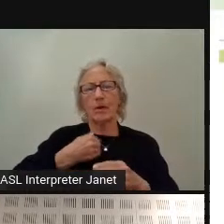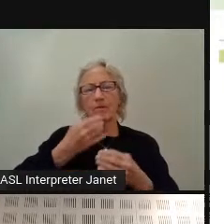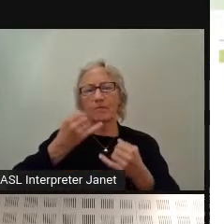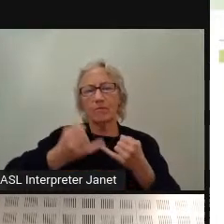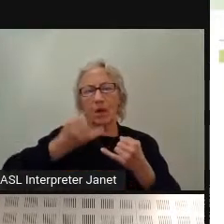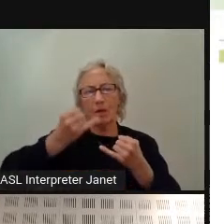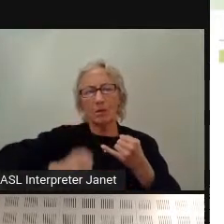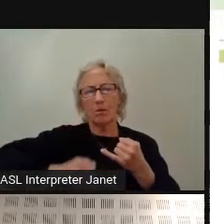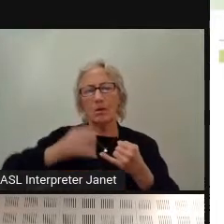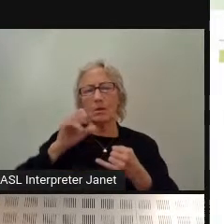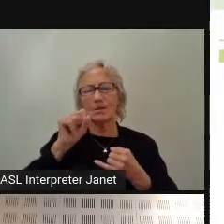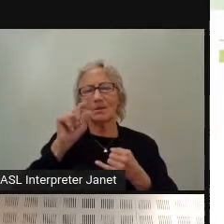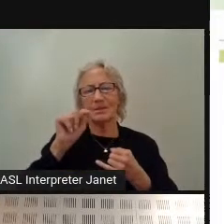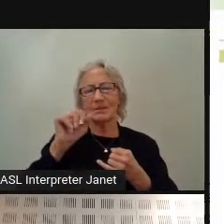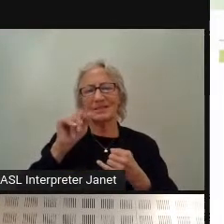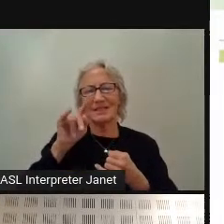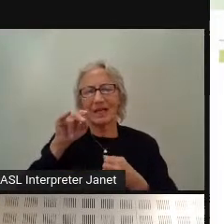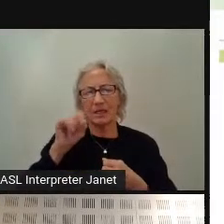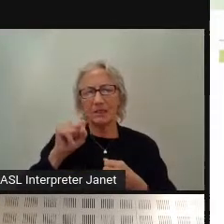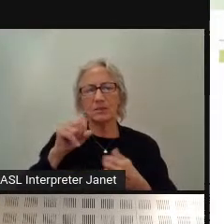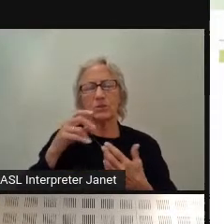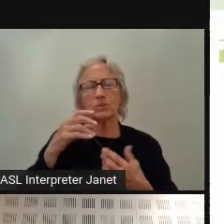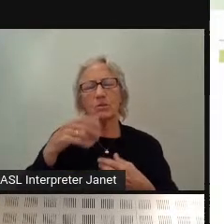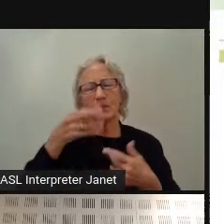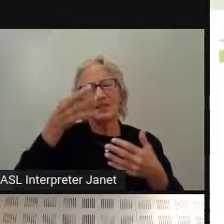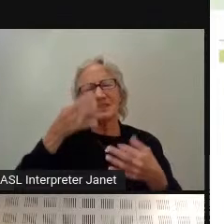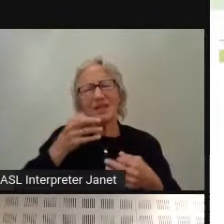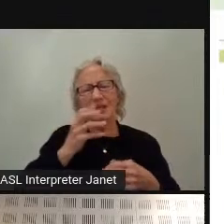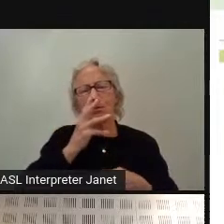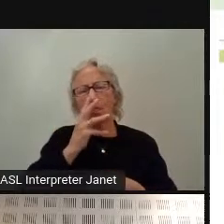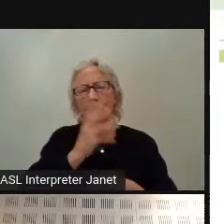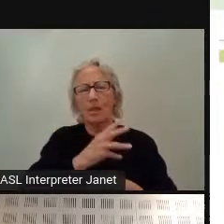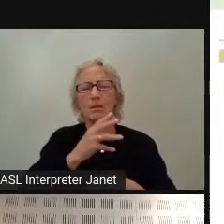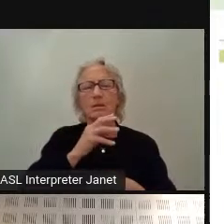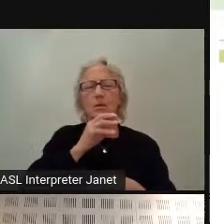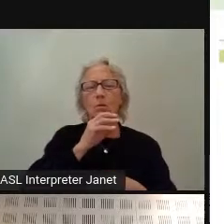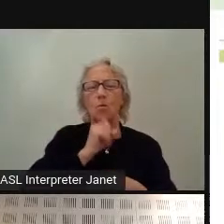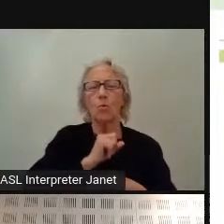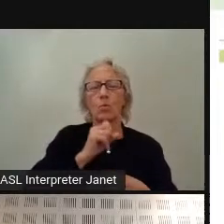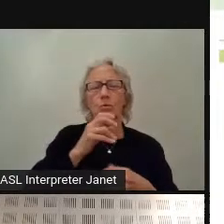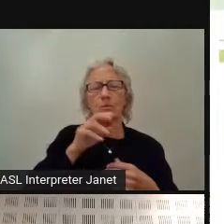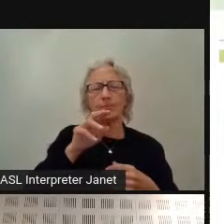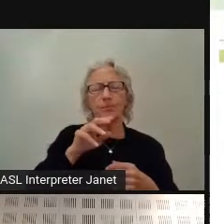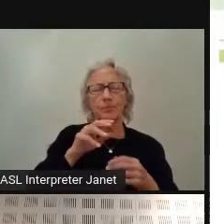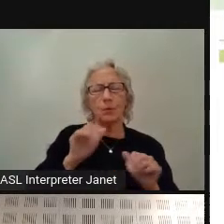It was prolonged and prolonged and took a lot longer provide think it took almost four years before we had final status.